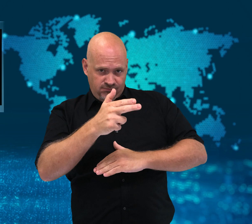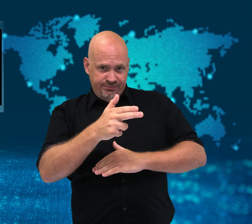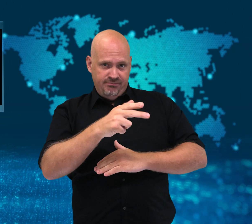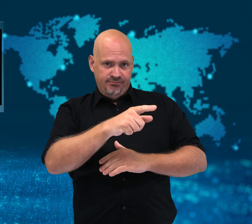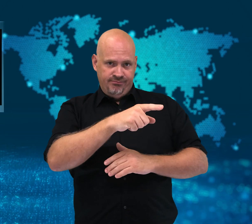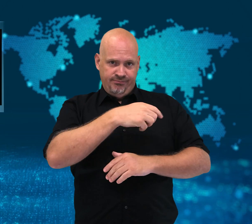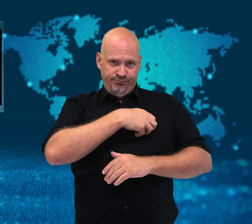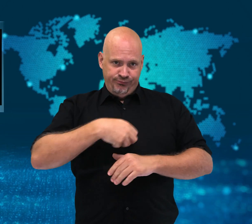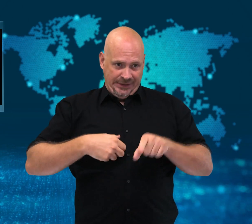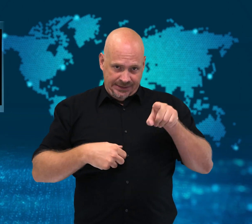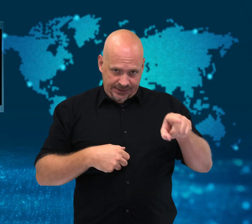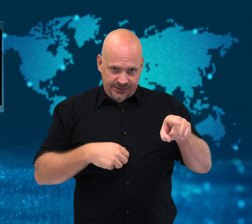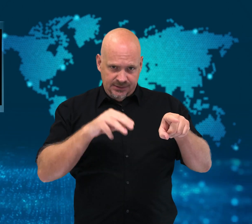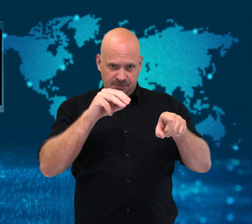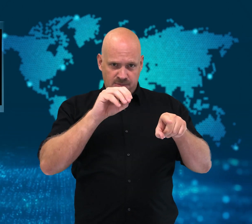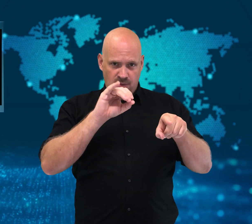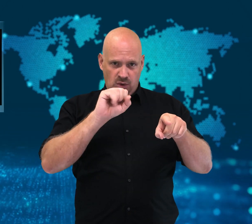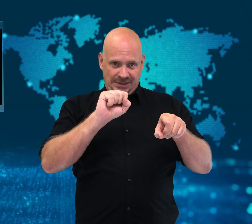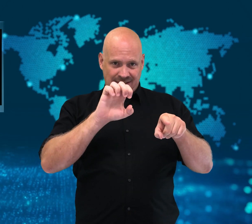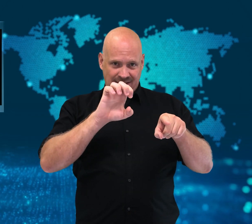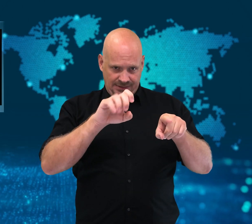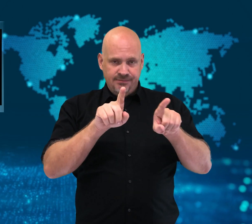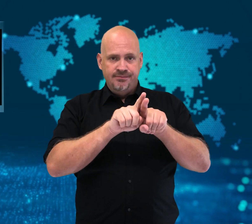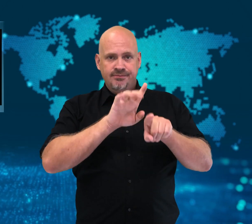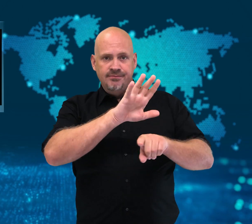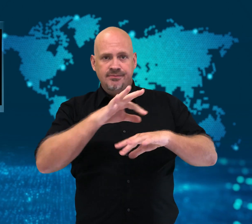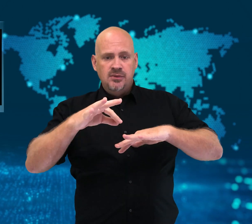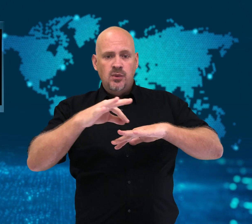They shot him and his wife.